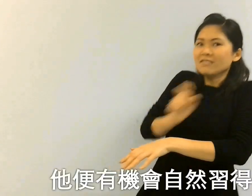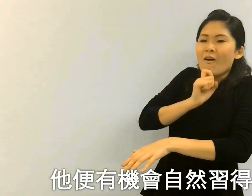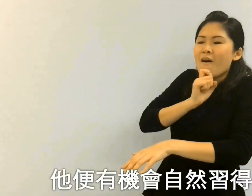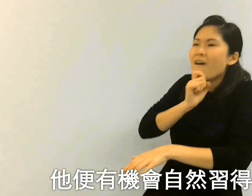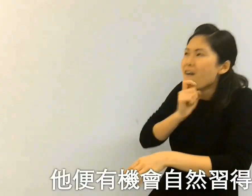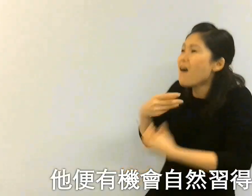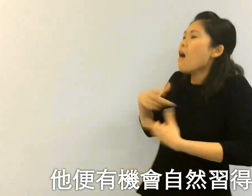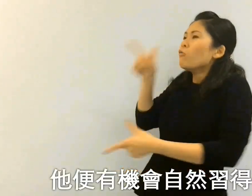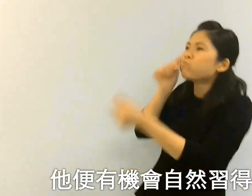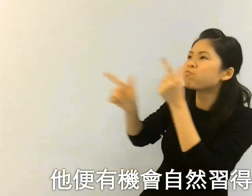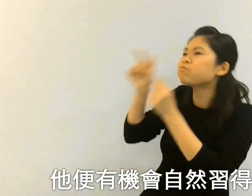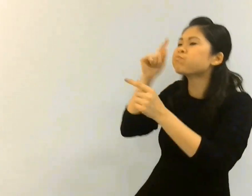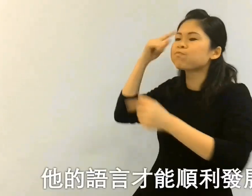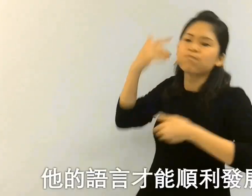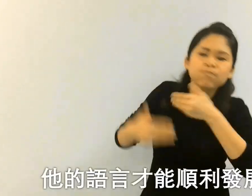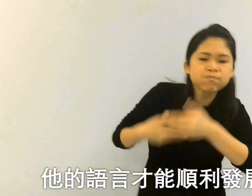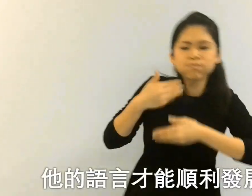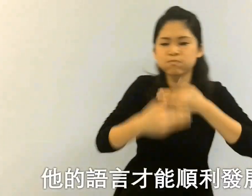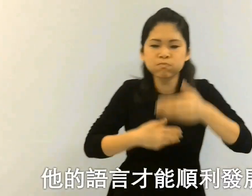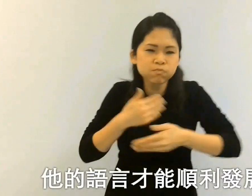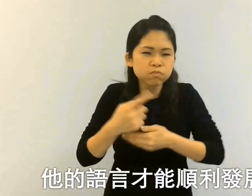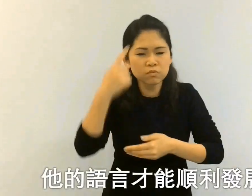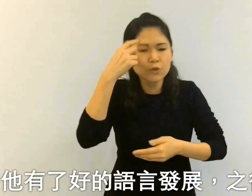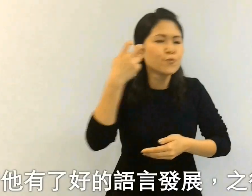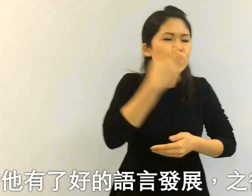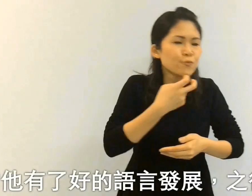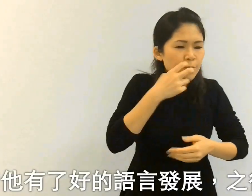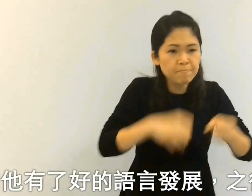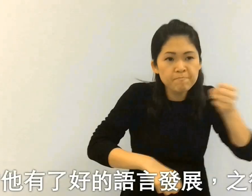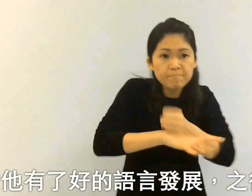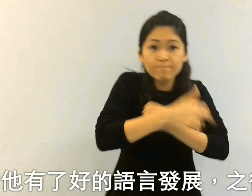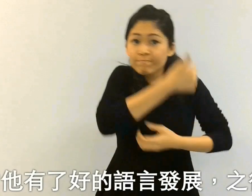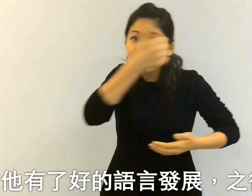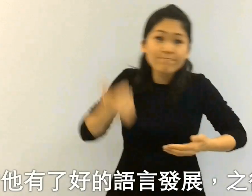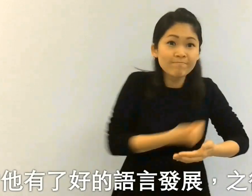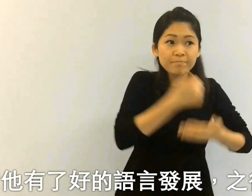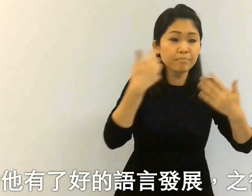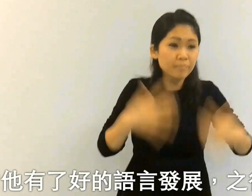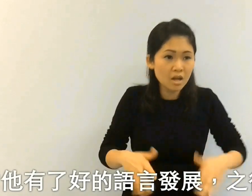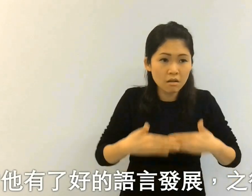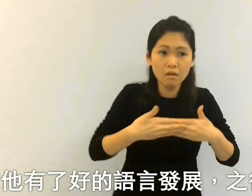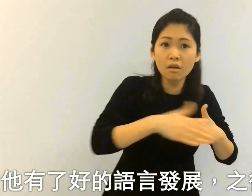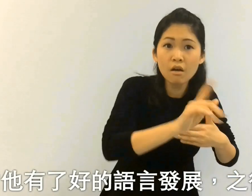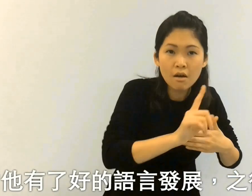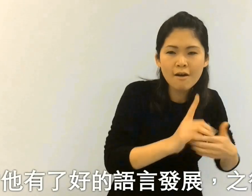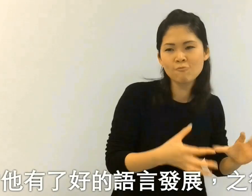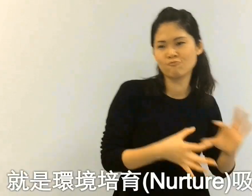Only through development sign language ability naturally, his linguistic ability can develop smoothly. When he has developed his linguistic ability, what’s next?